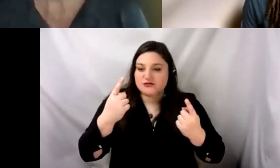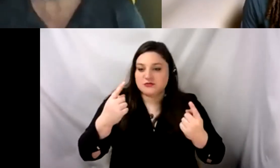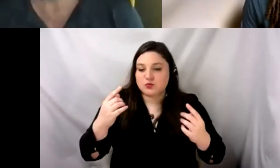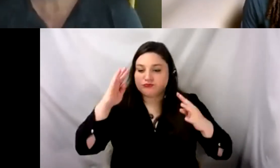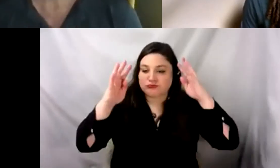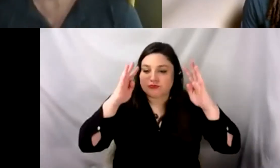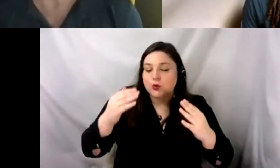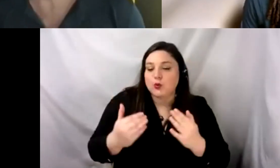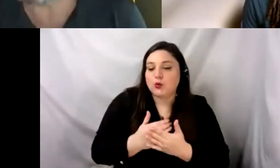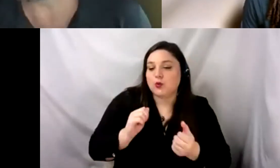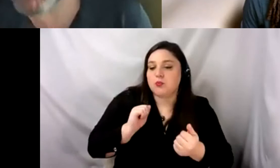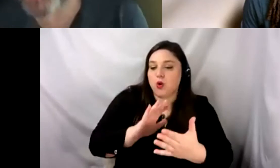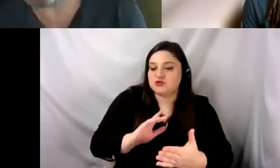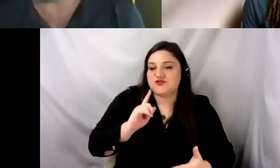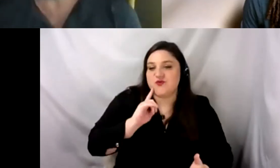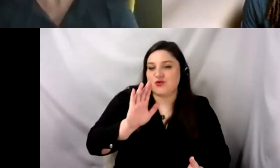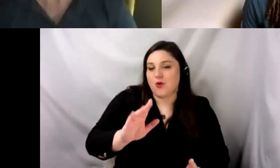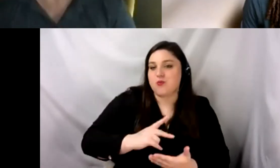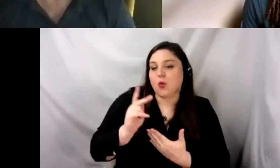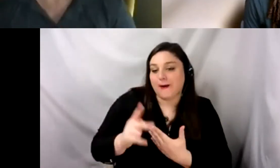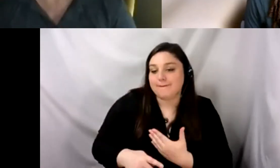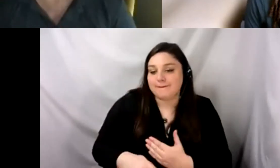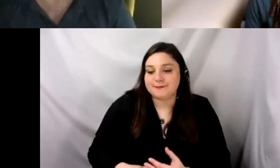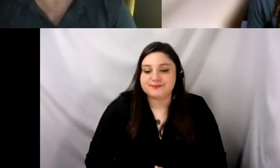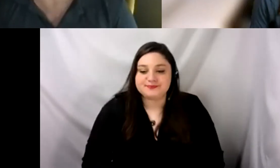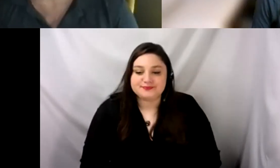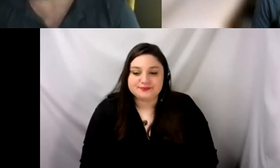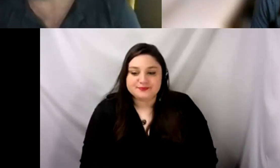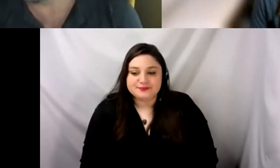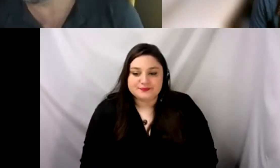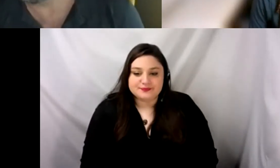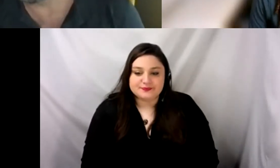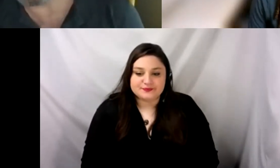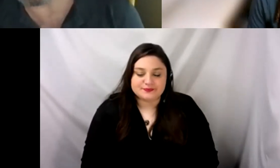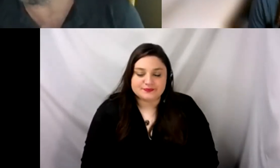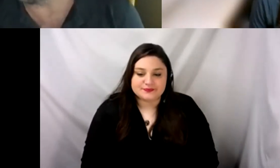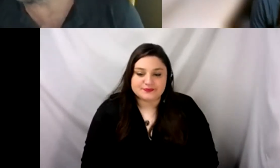you find yourself